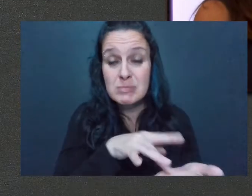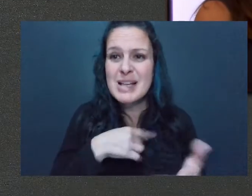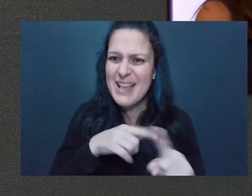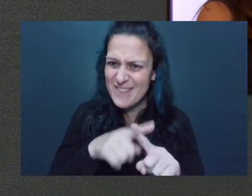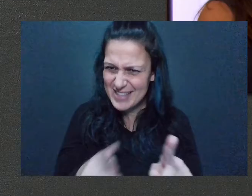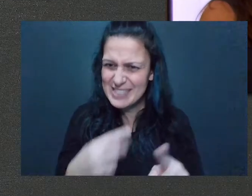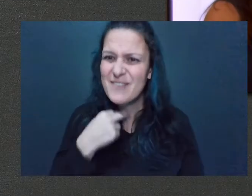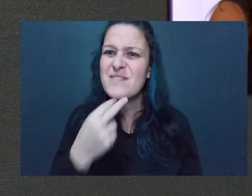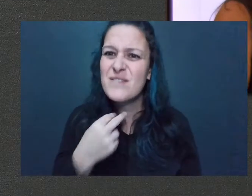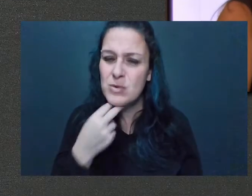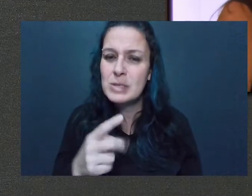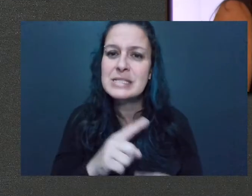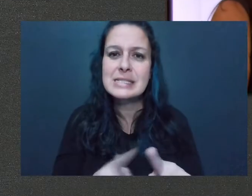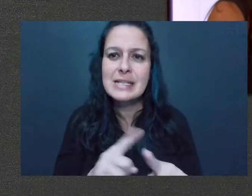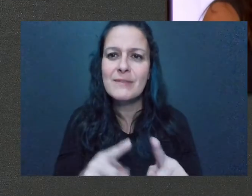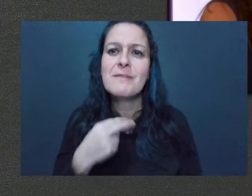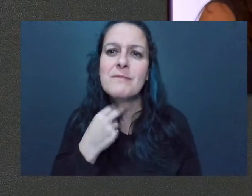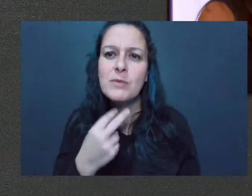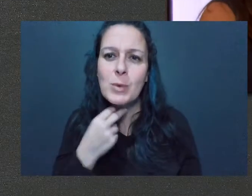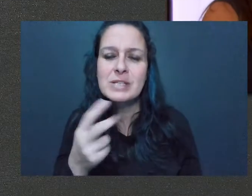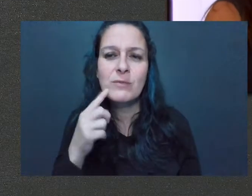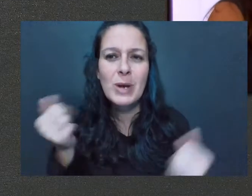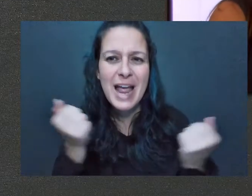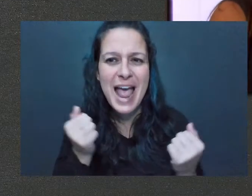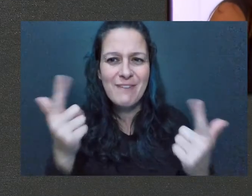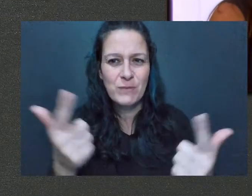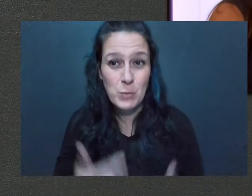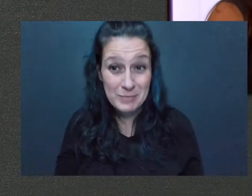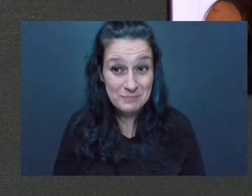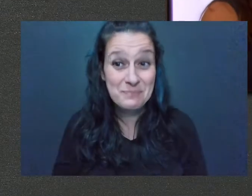there's different voices, there's different voices on everybody.